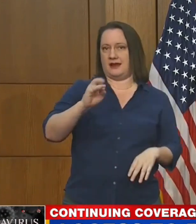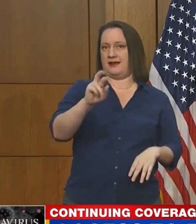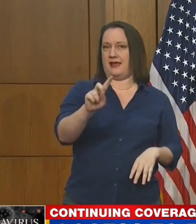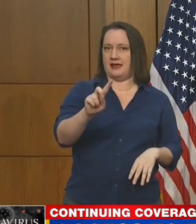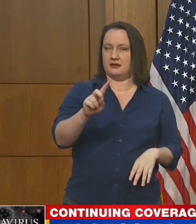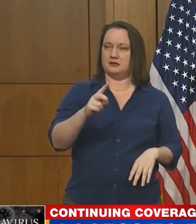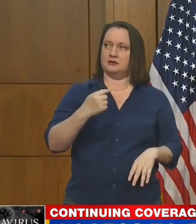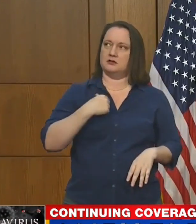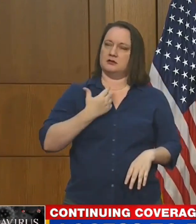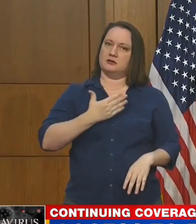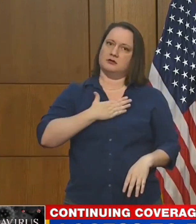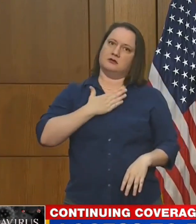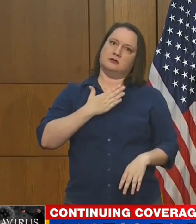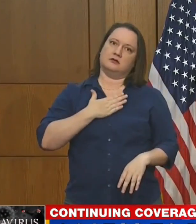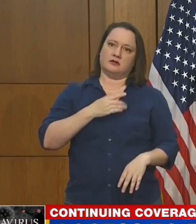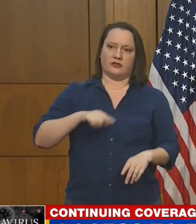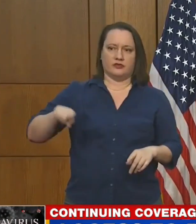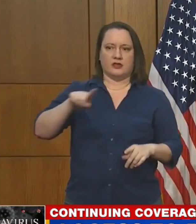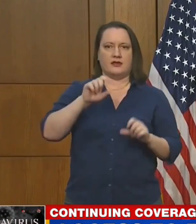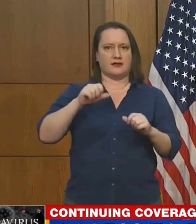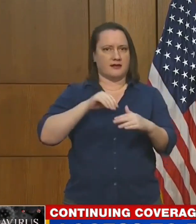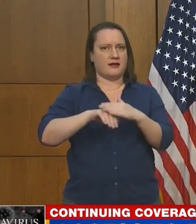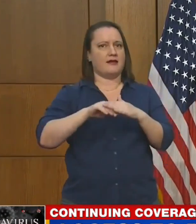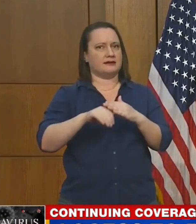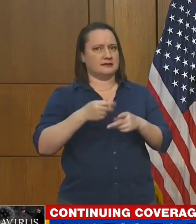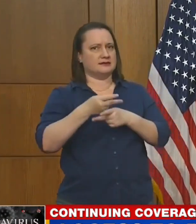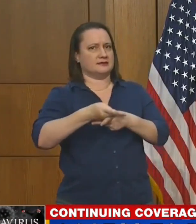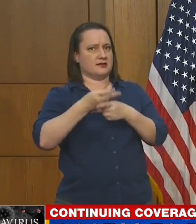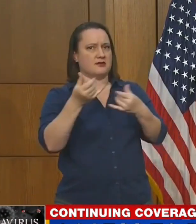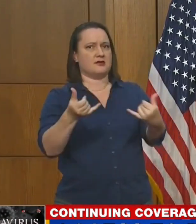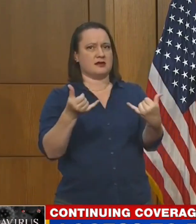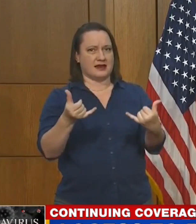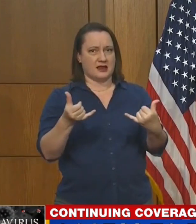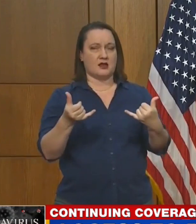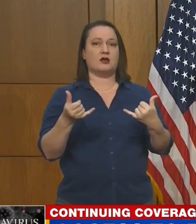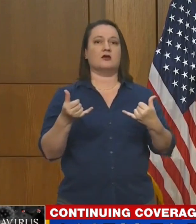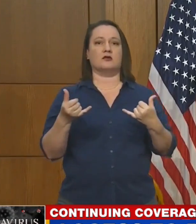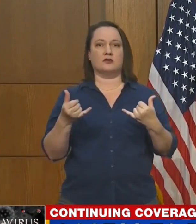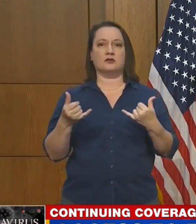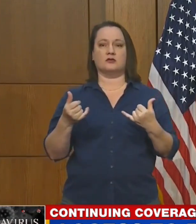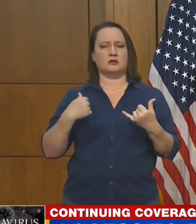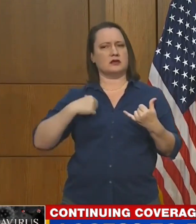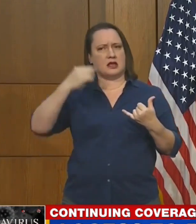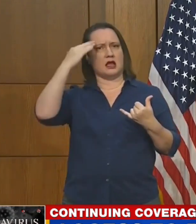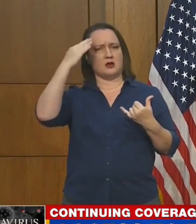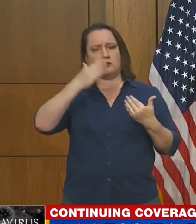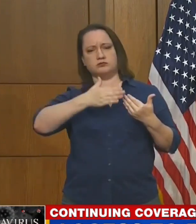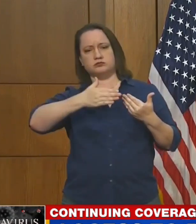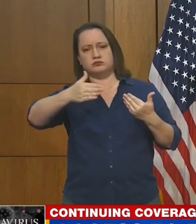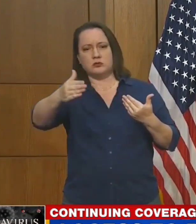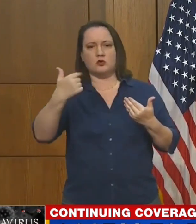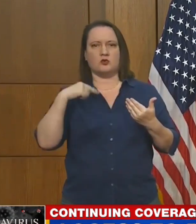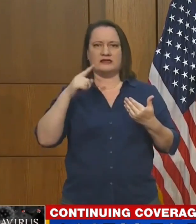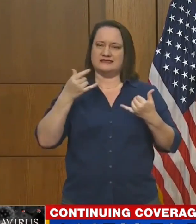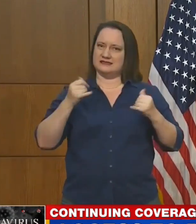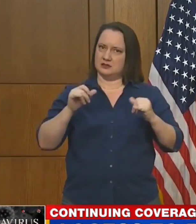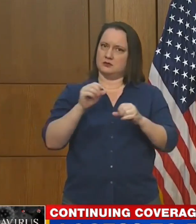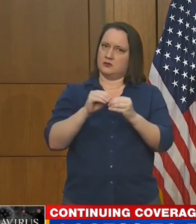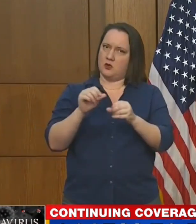THOUSAND CHILDREN HAVE BEEN ENROLLED IN MEDICAID. I'M GLAD THAT THEY HAVE ACCESS TO CARE BUT I KNOW WE NEED TO KEEP